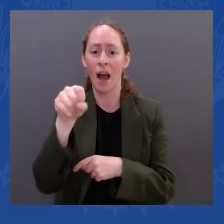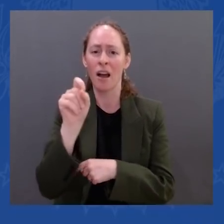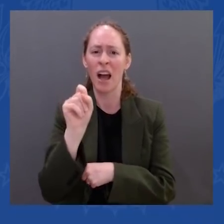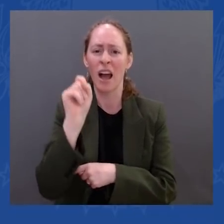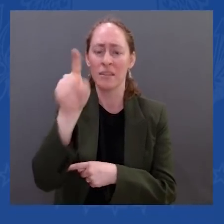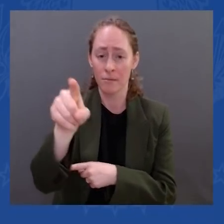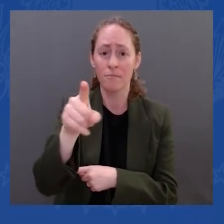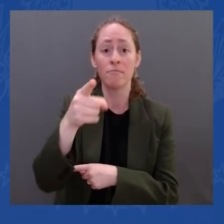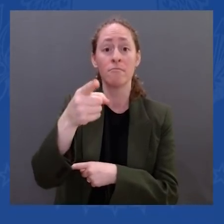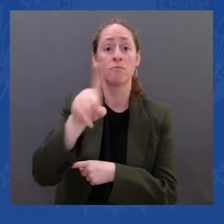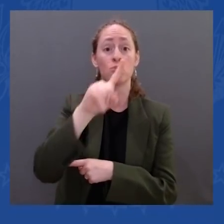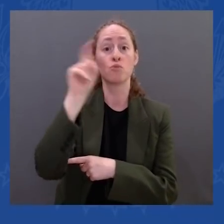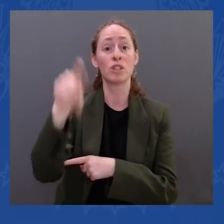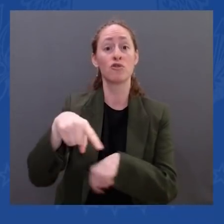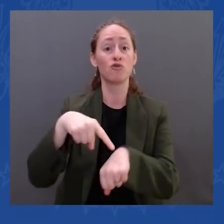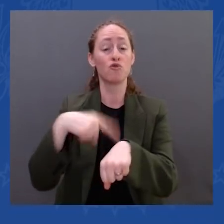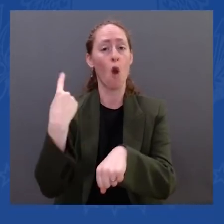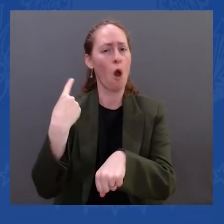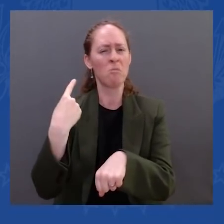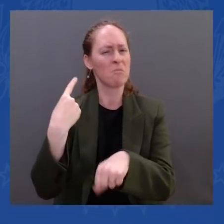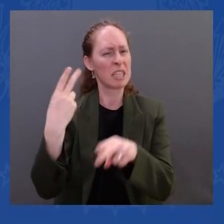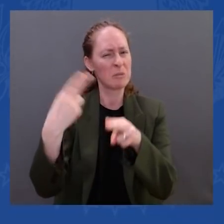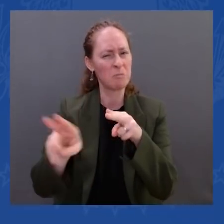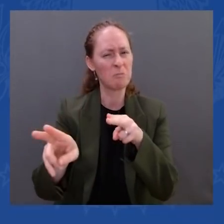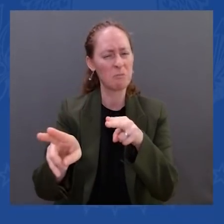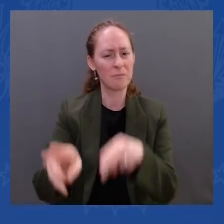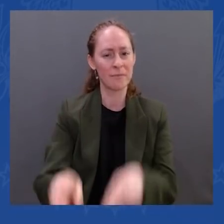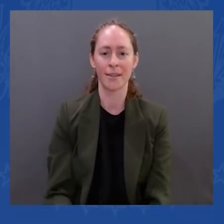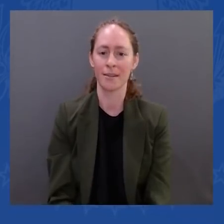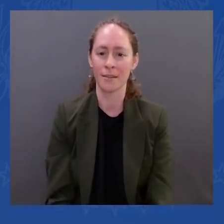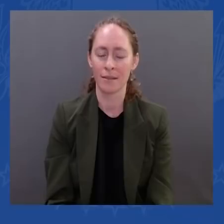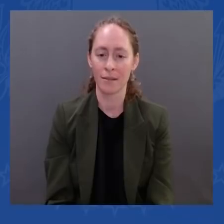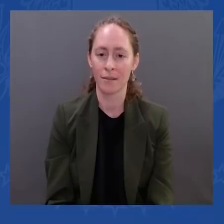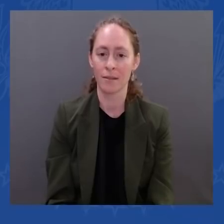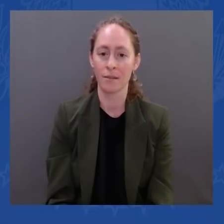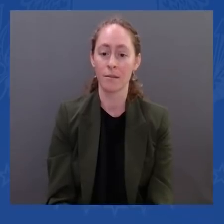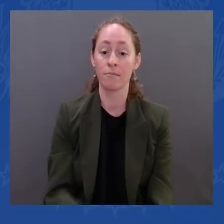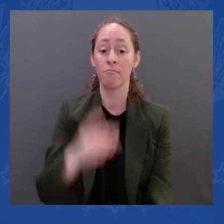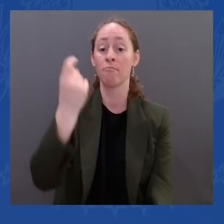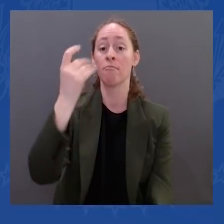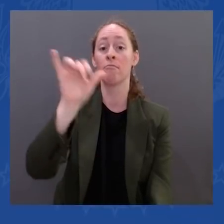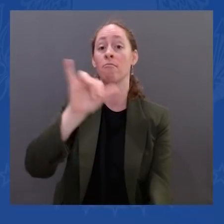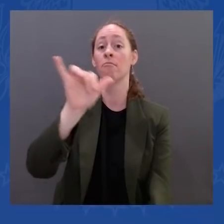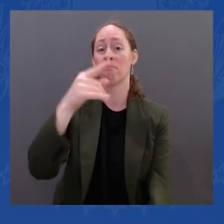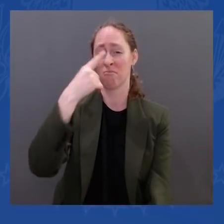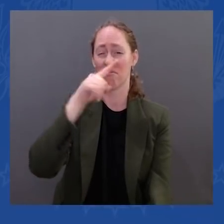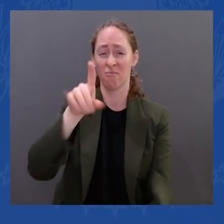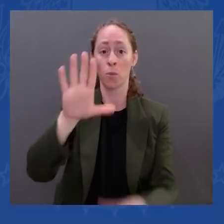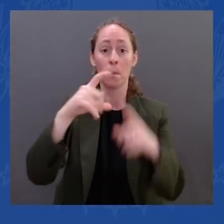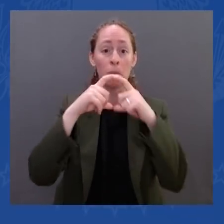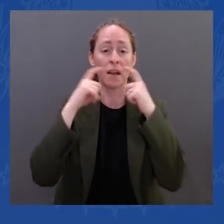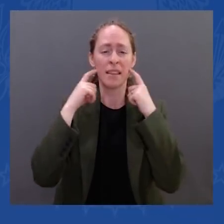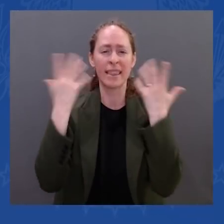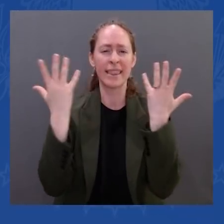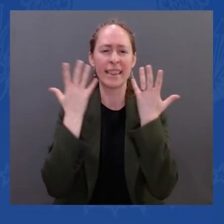please keep your facial masks when you deliver your question. Now, Japanese journalists, are there any questions?